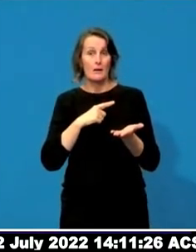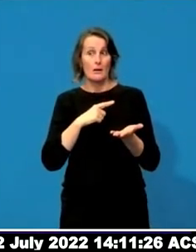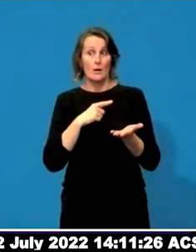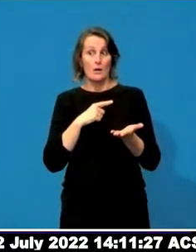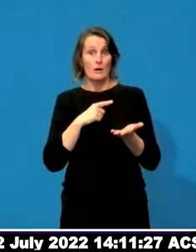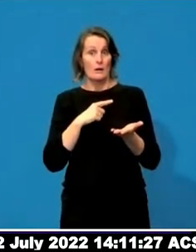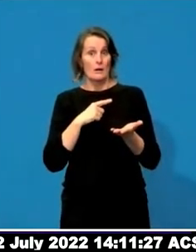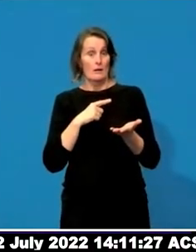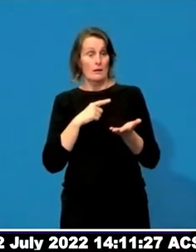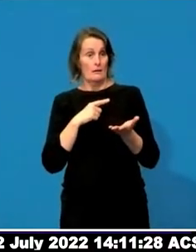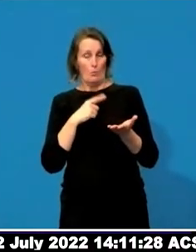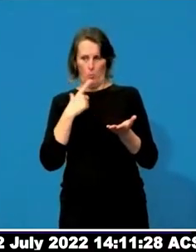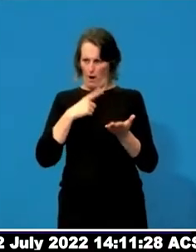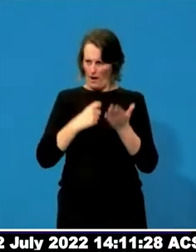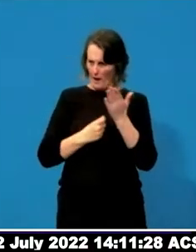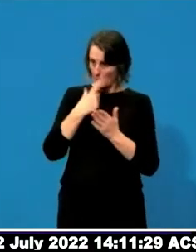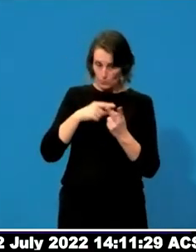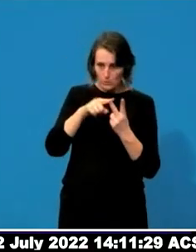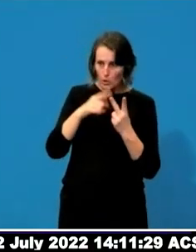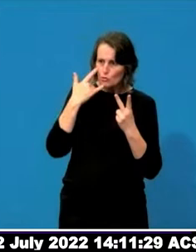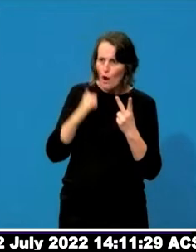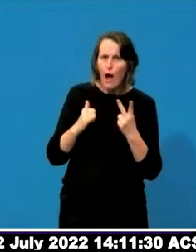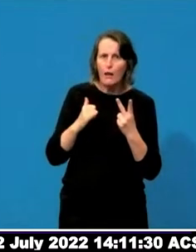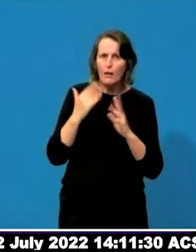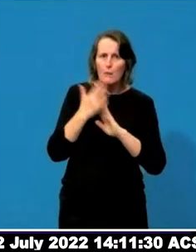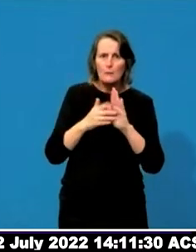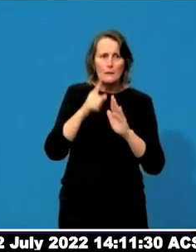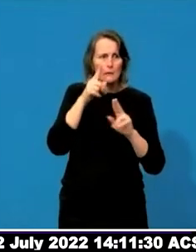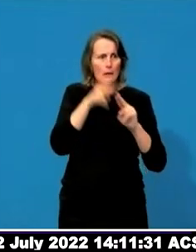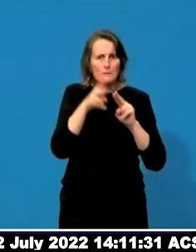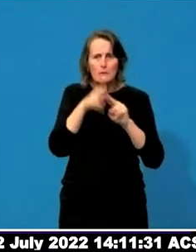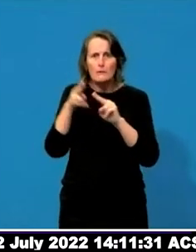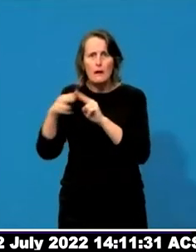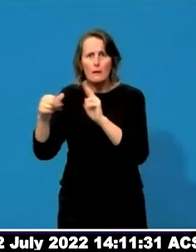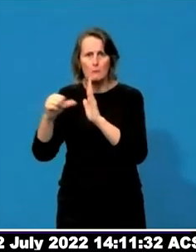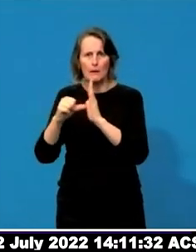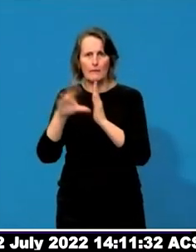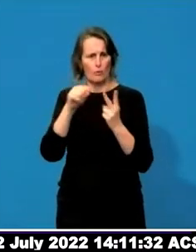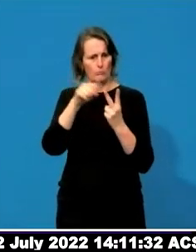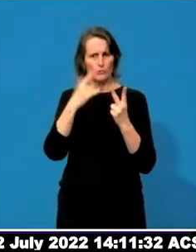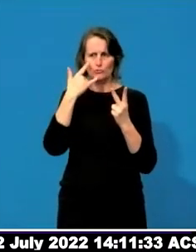it was going to result in people automatically losing funds out of their plans.